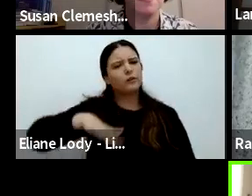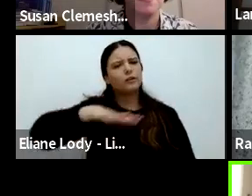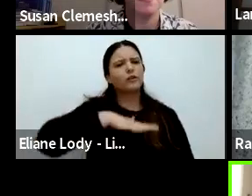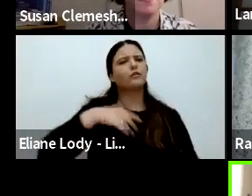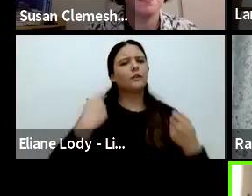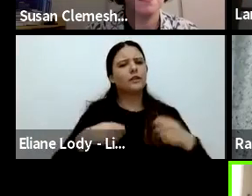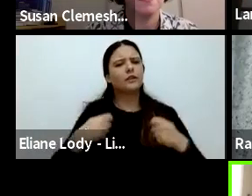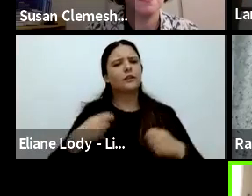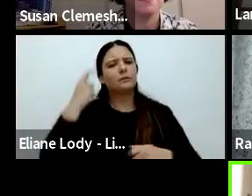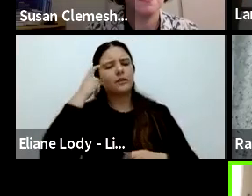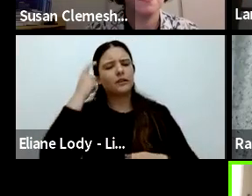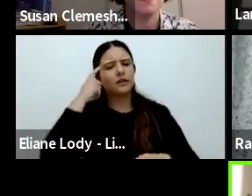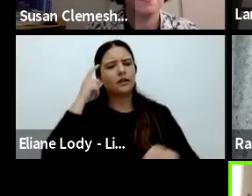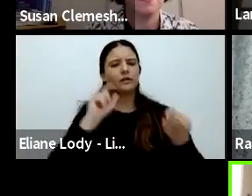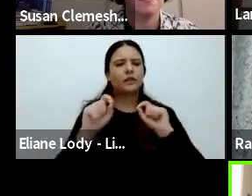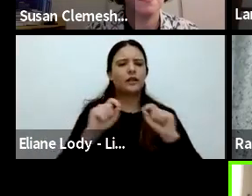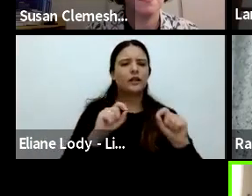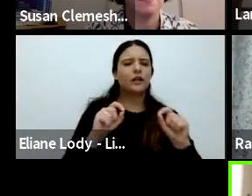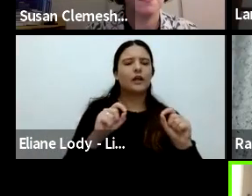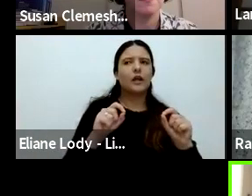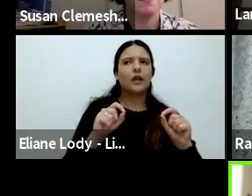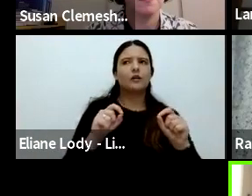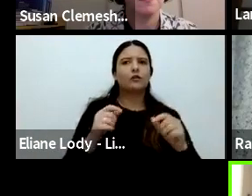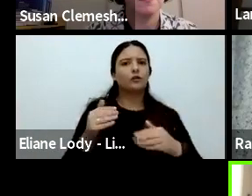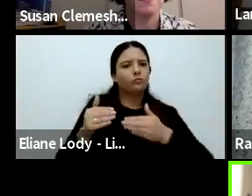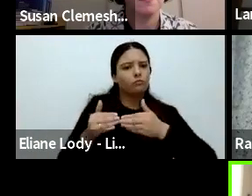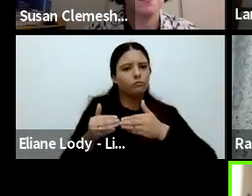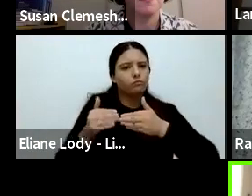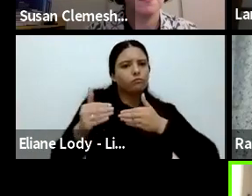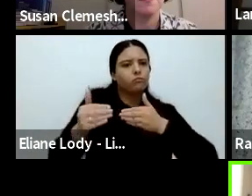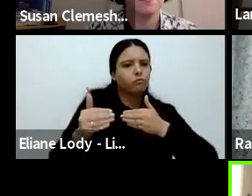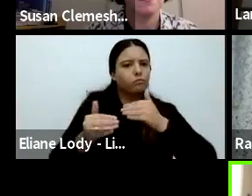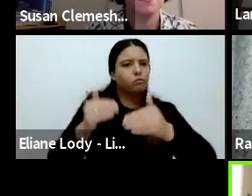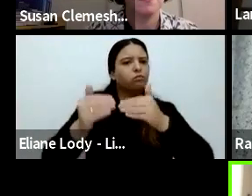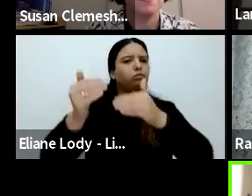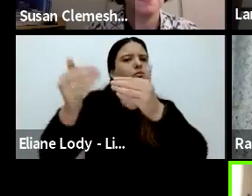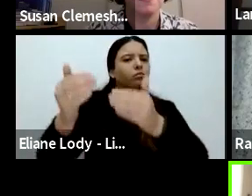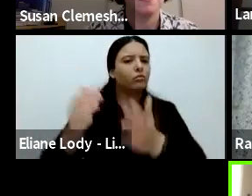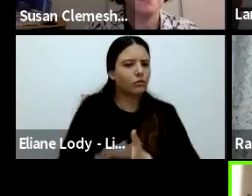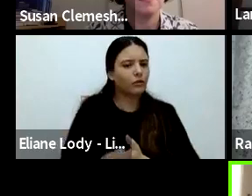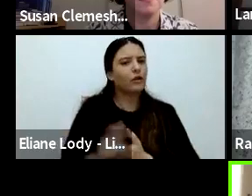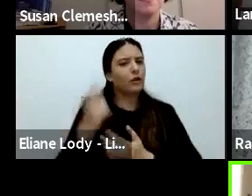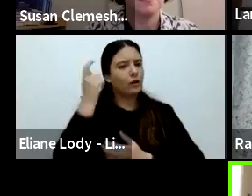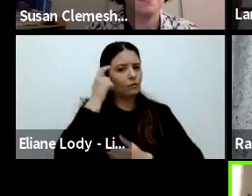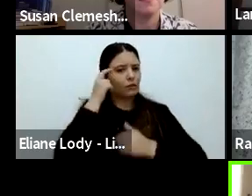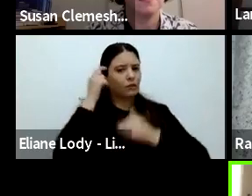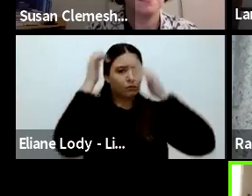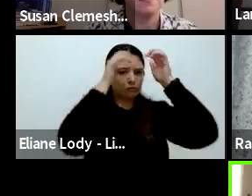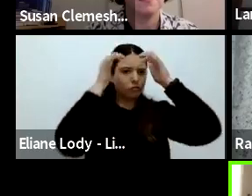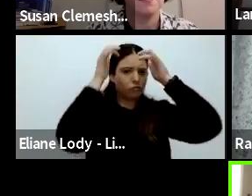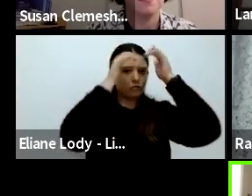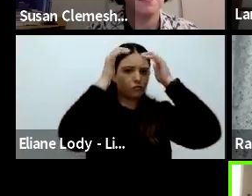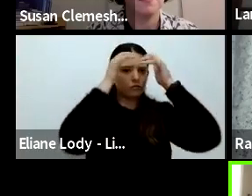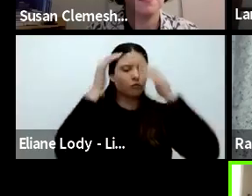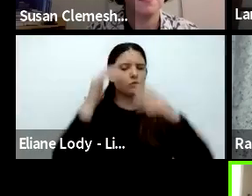we have to have ways of moving forward and engaging with this and if there are thinking today and if there are thinking tools and we're supposed to be thinking. about about how as